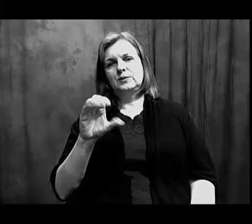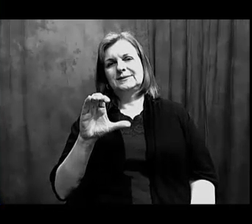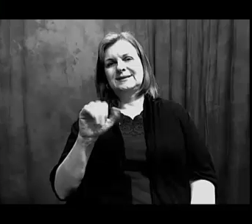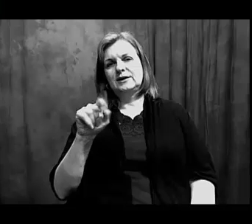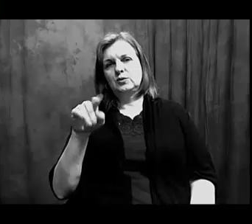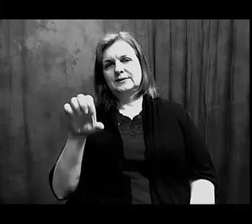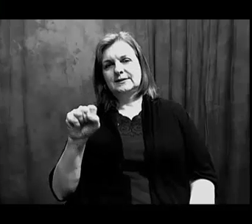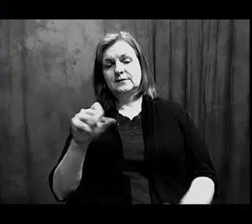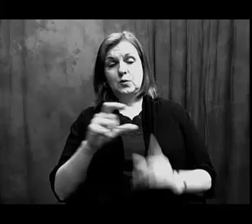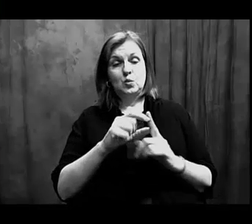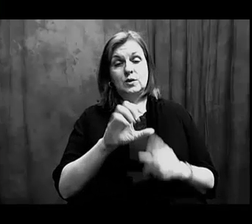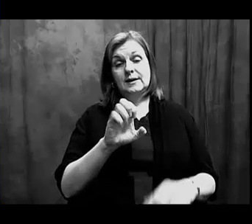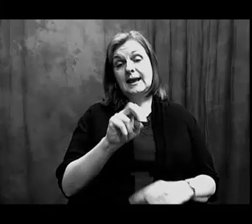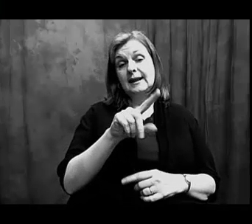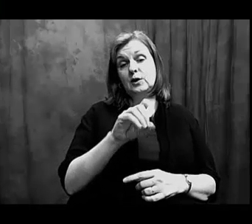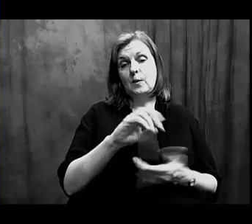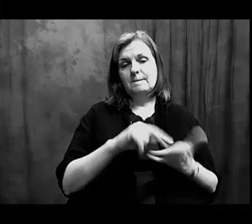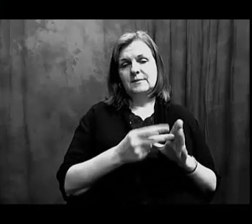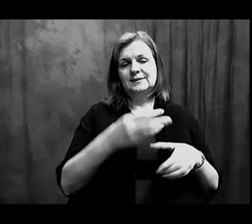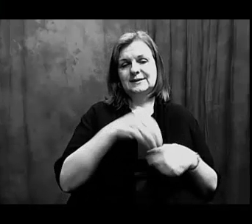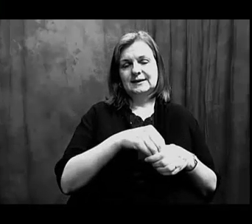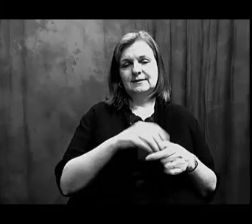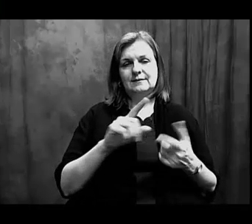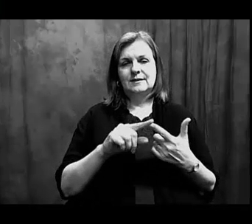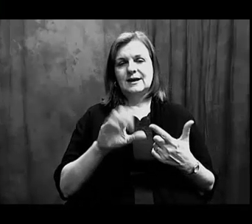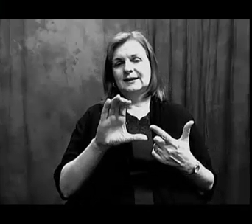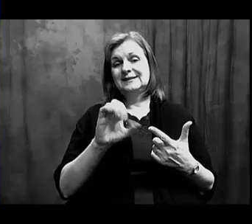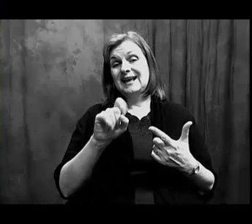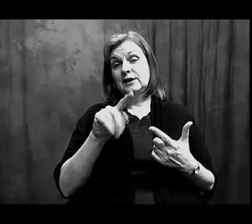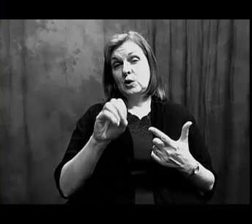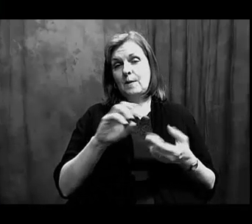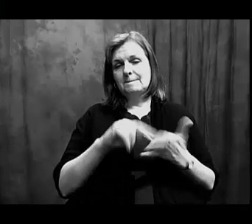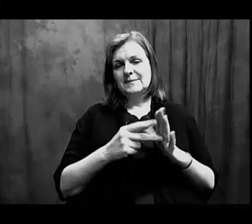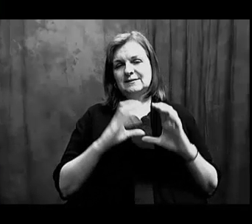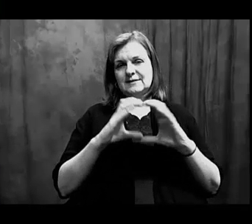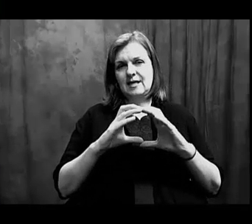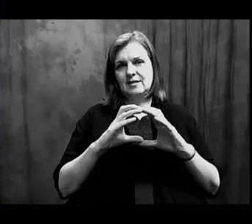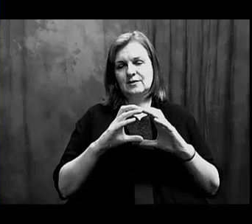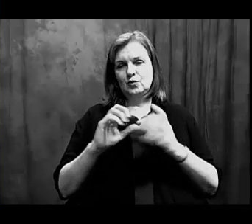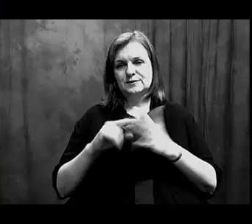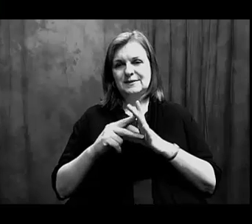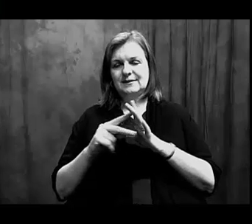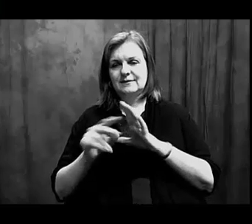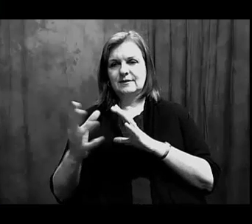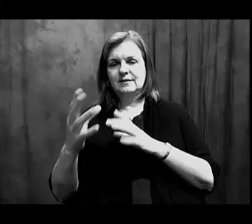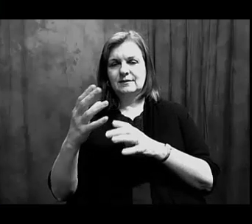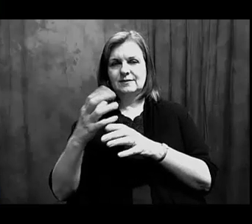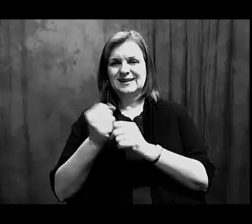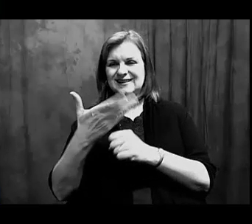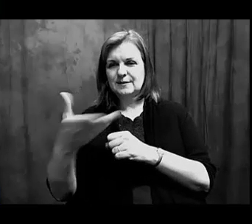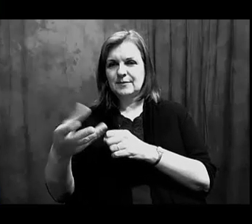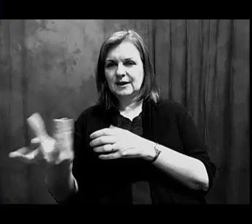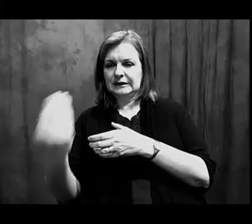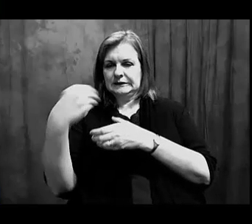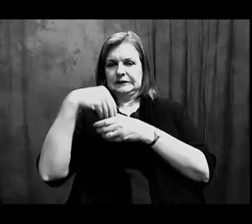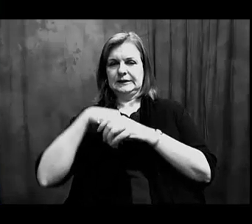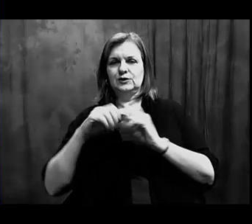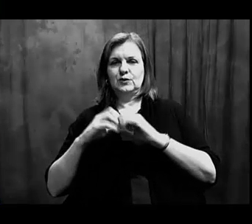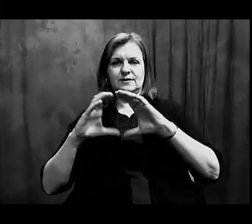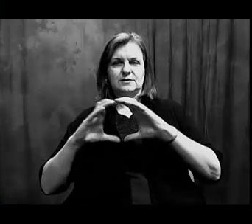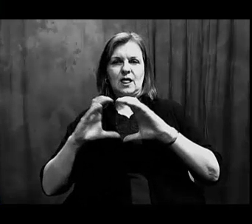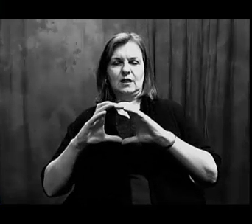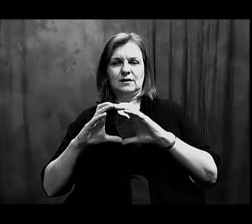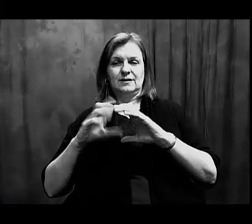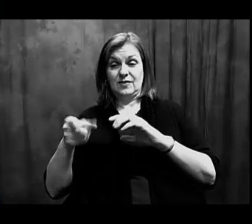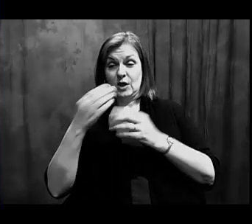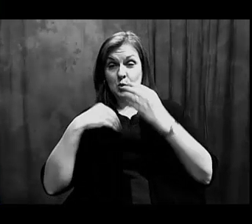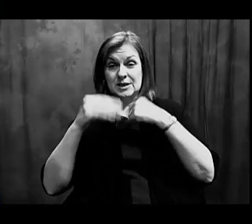so endo is in - cyto is cell - so this is taking something into the cell. They're eating right?